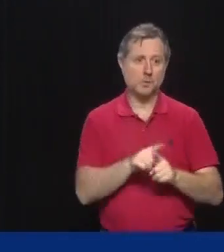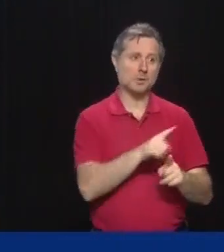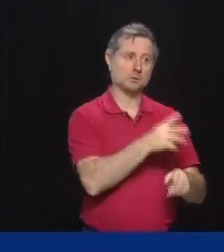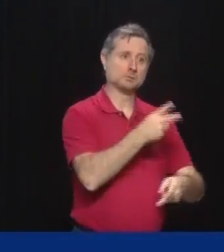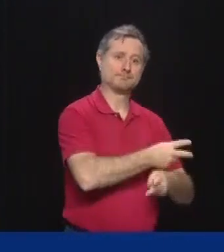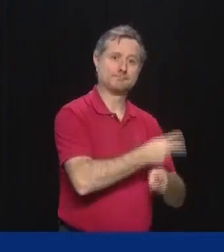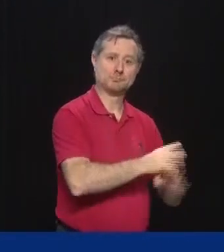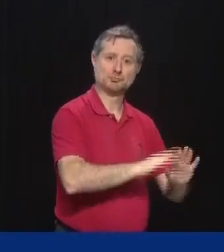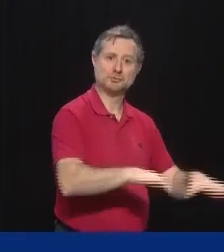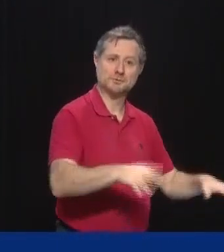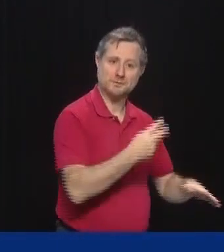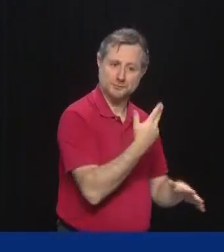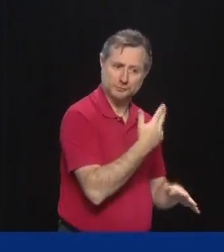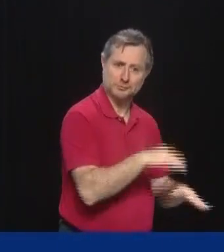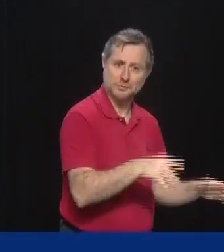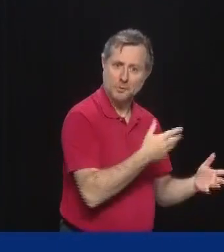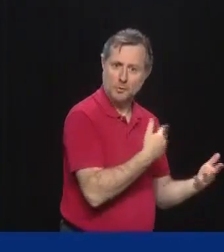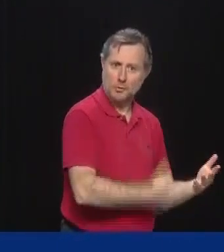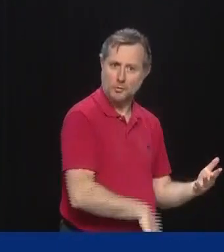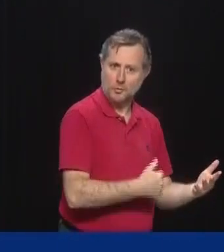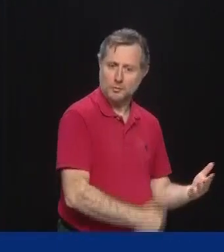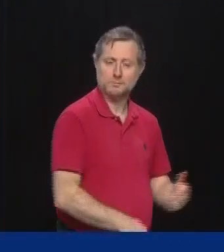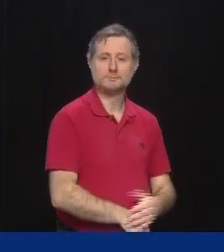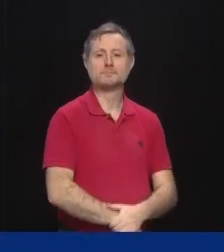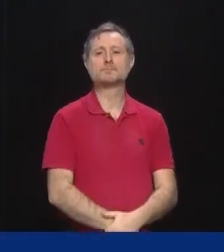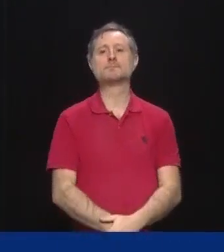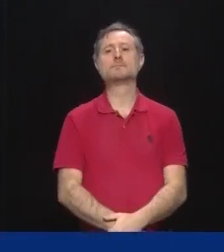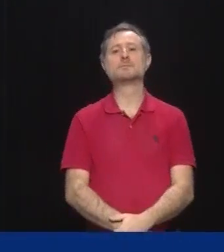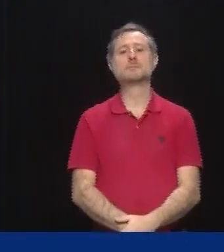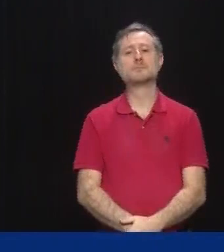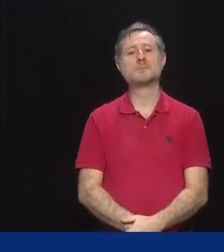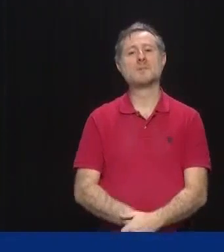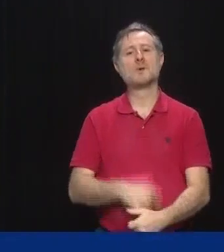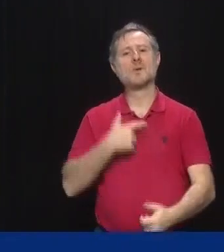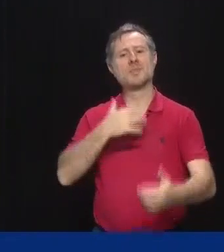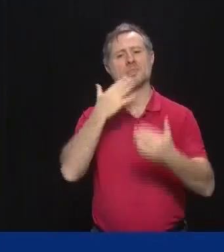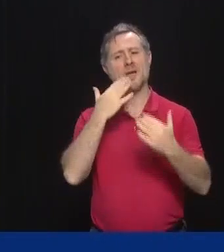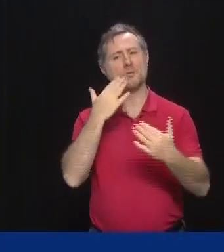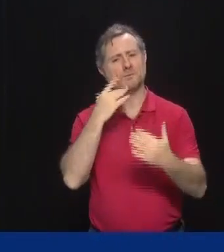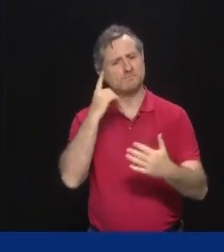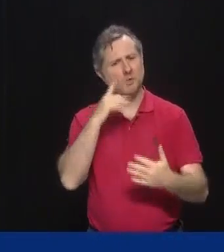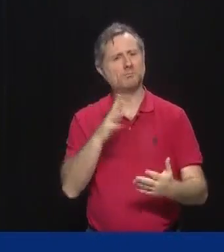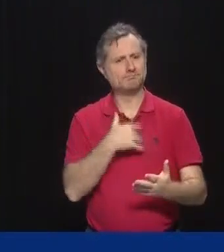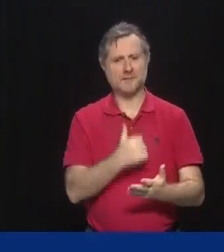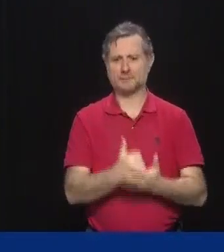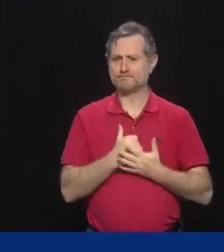DOING TO HELP PROTECT THE PEOPLE OF THE STATE, YOU'RE TAKING CARE OF THREE CHILDREN. THANK YOU. THANK YOU FOR BEING THAT